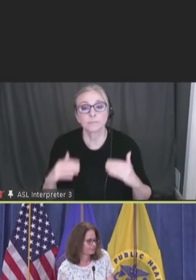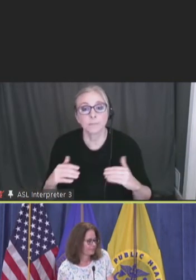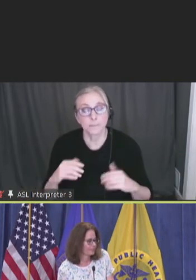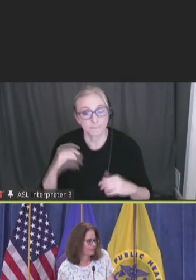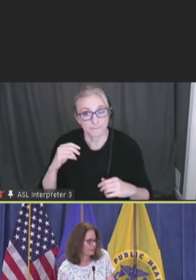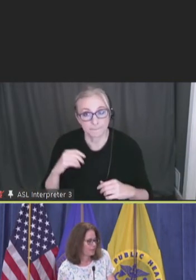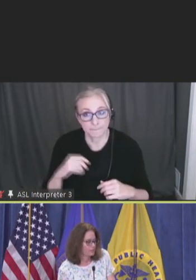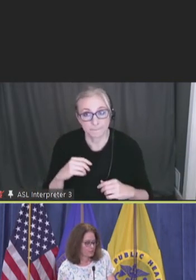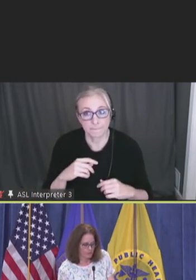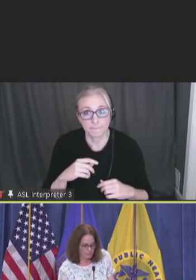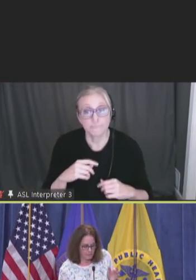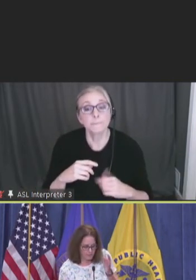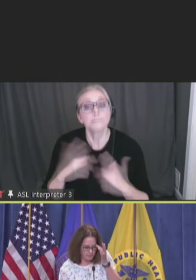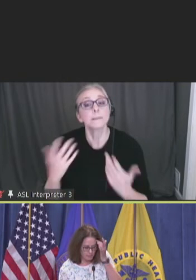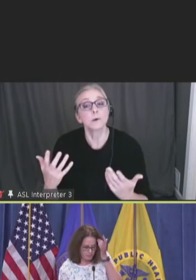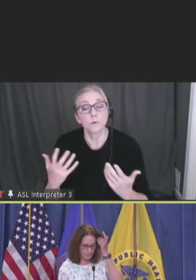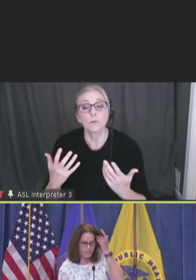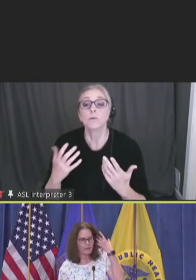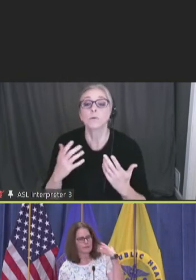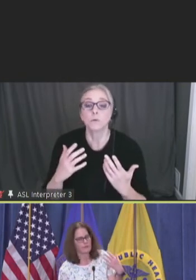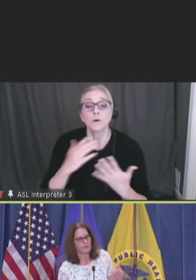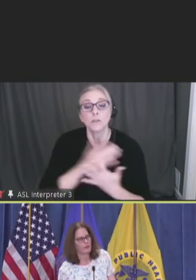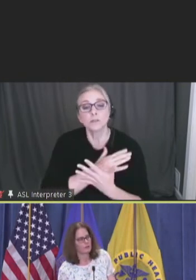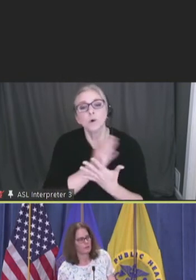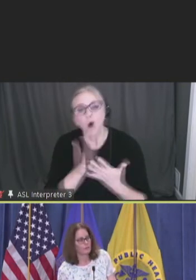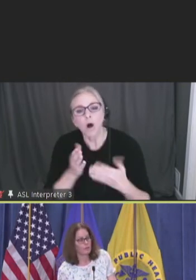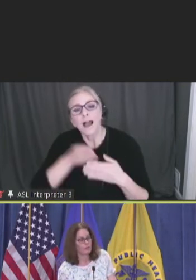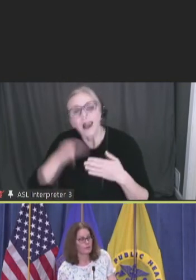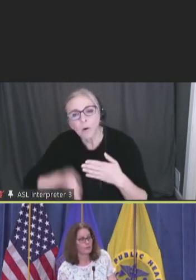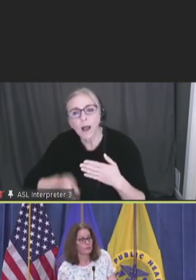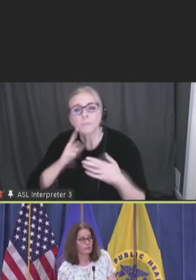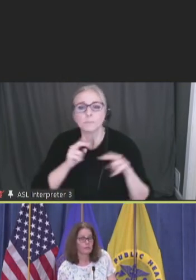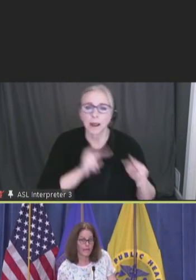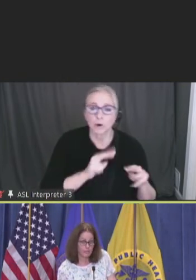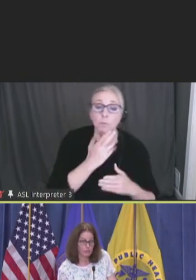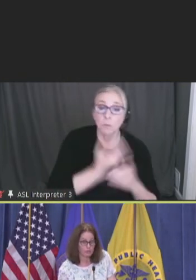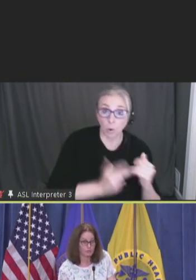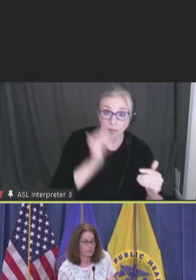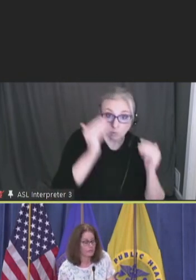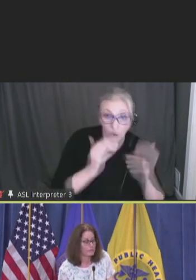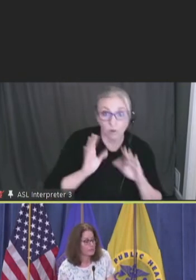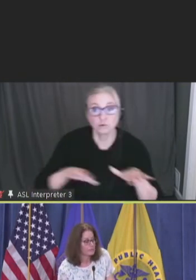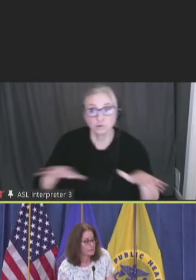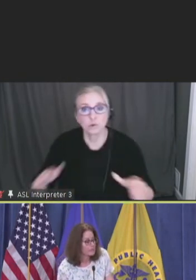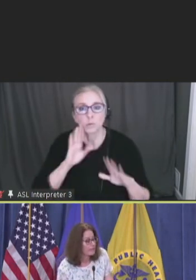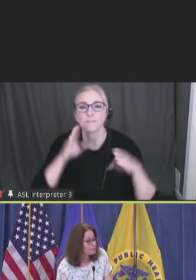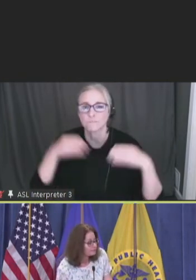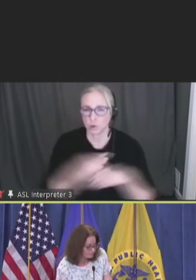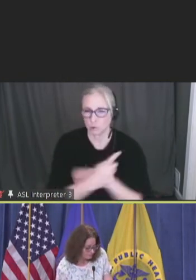So, these are all the outcomes that we monitor both adult -- in adults and children, which we'll be focusing on today.